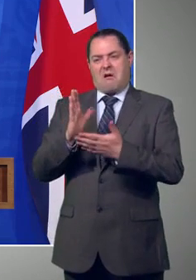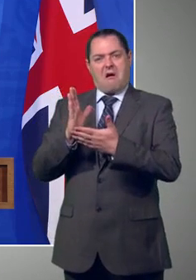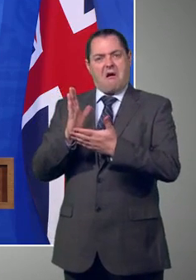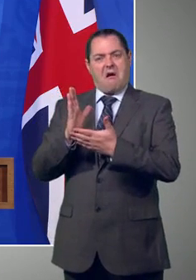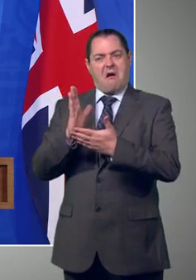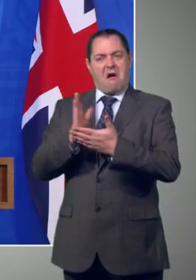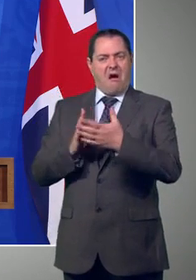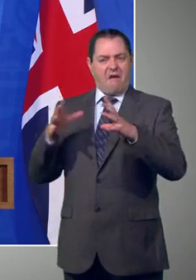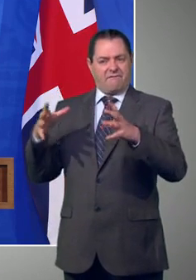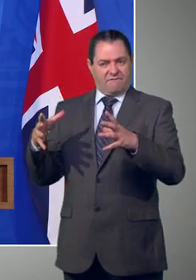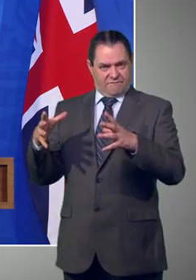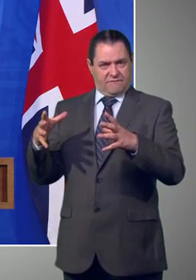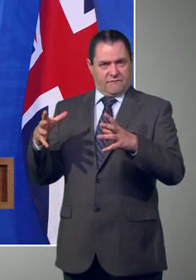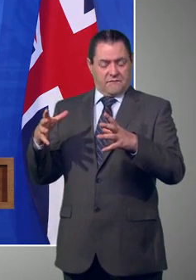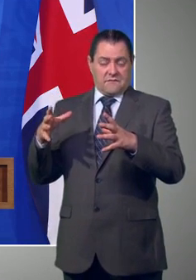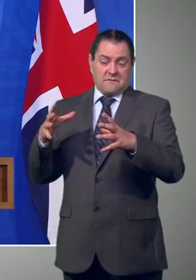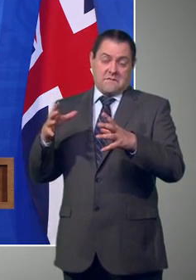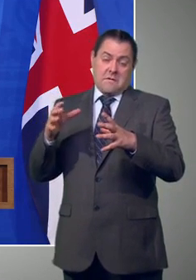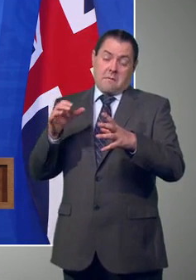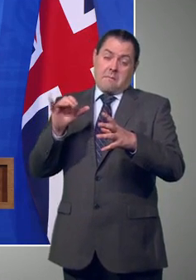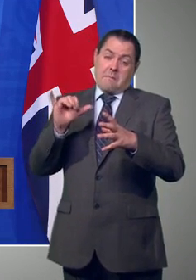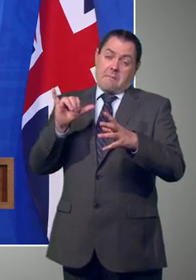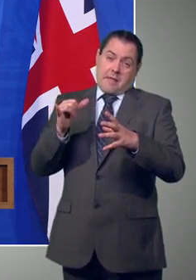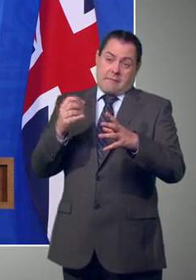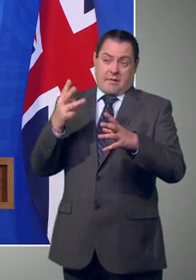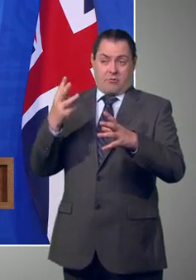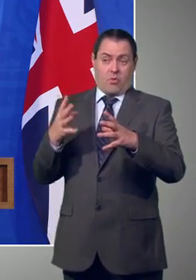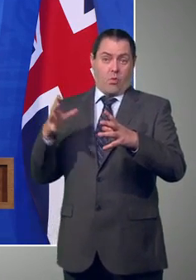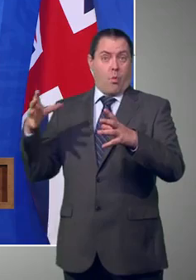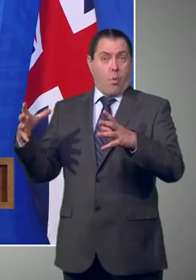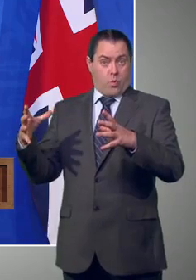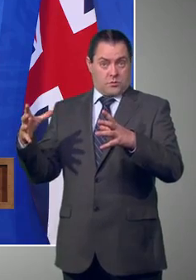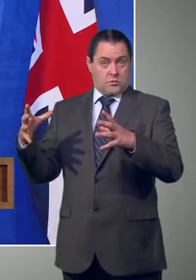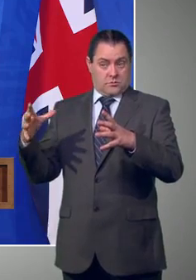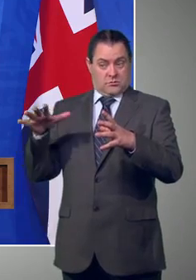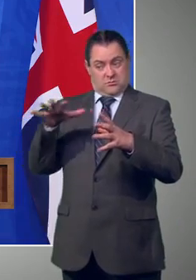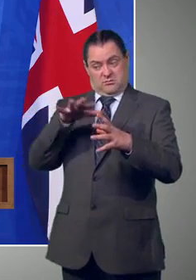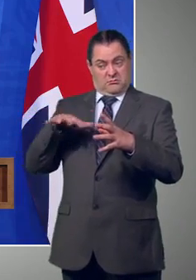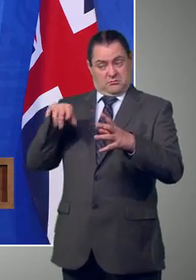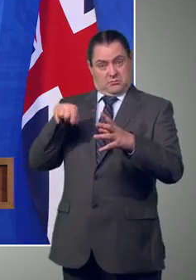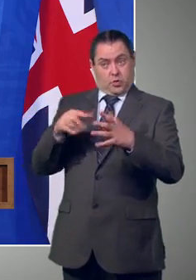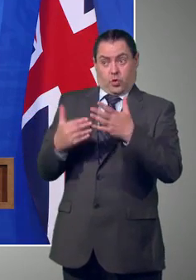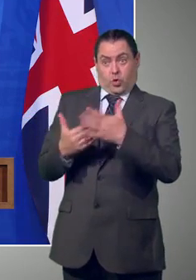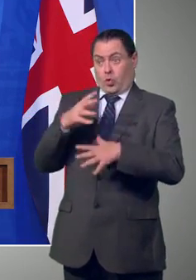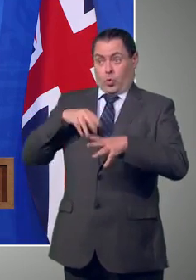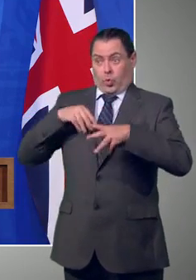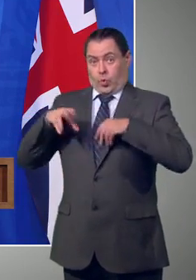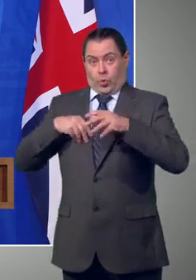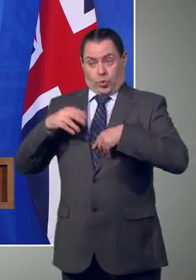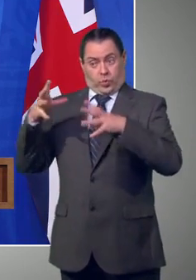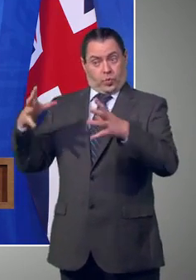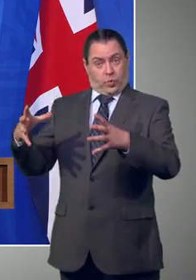quarters of all new cases are